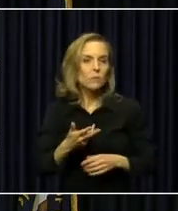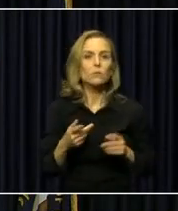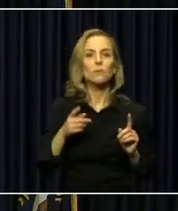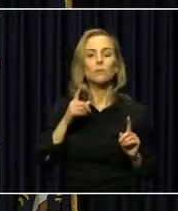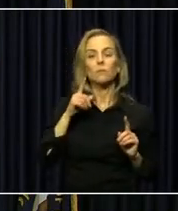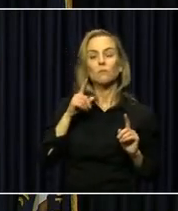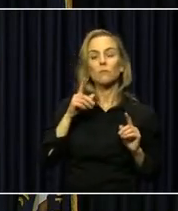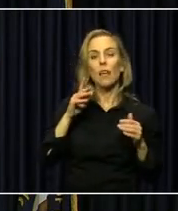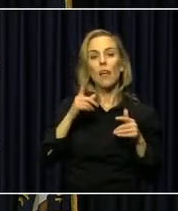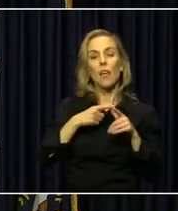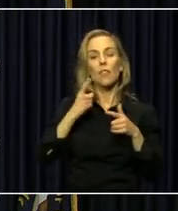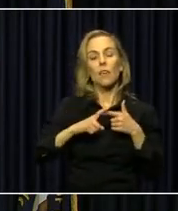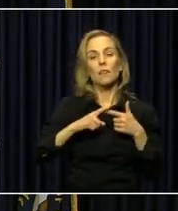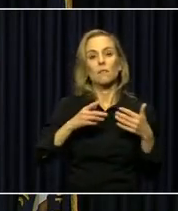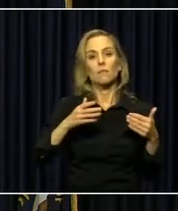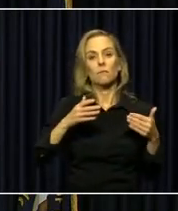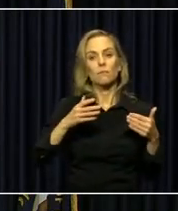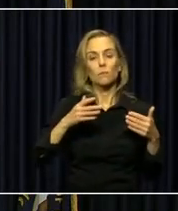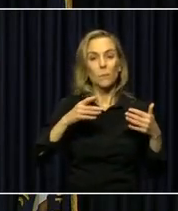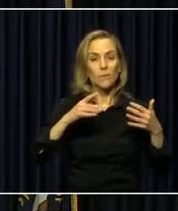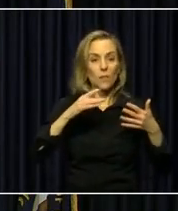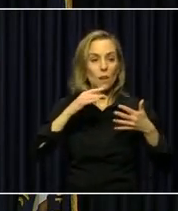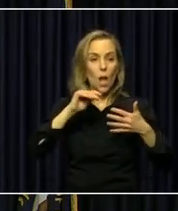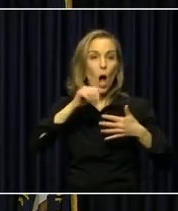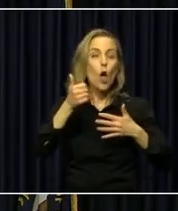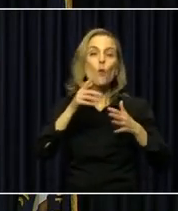STATES PARTICULARLY WERE W.